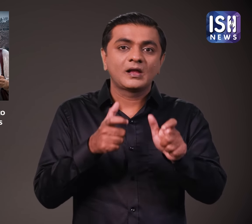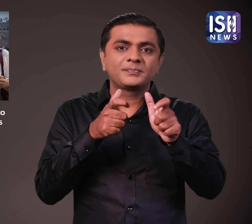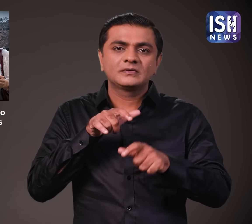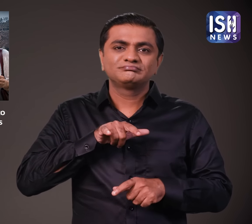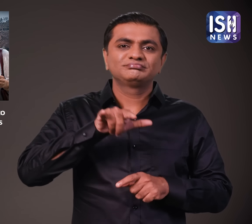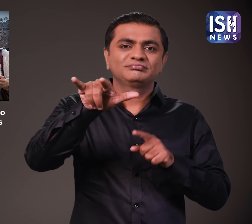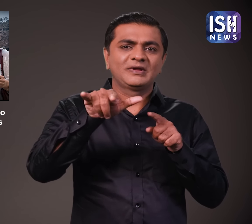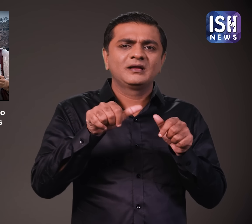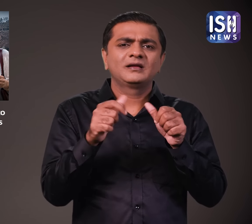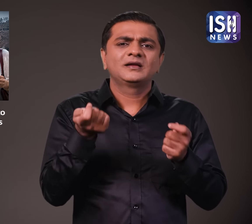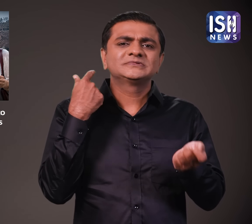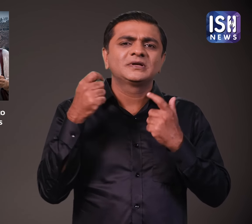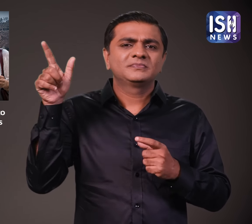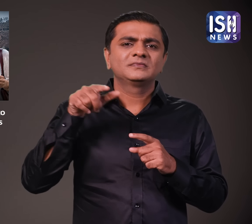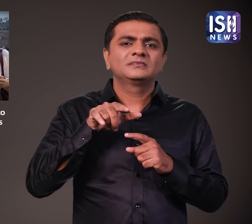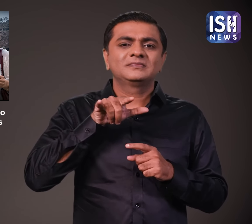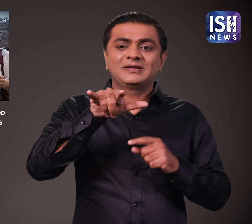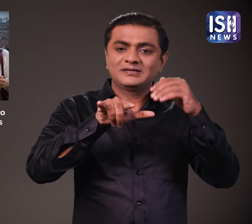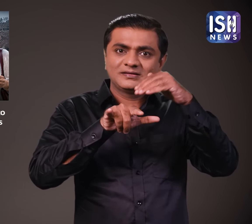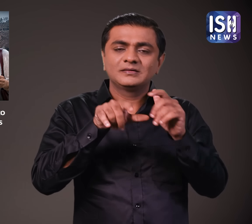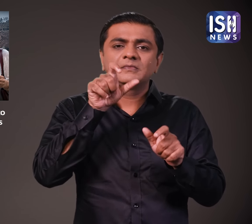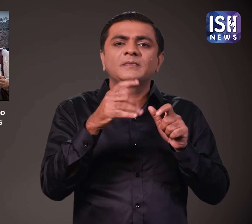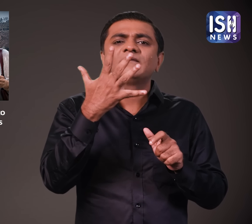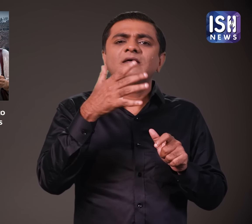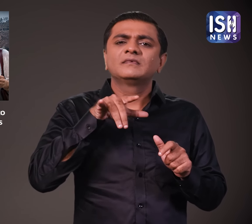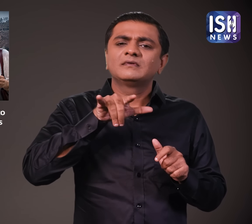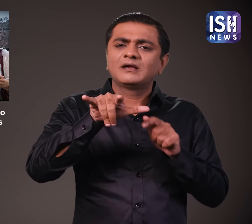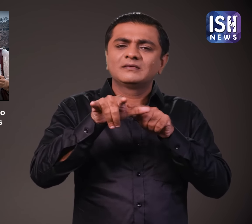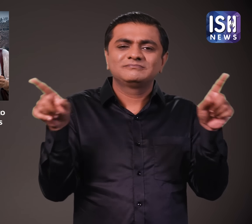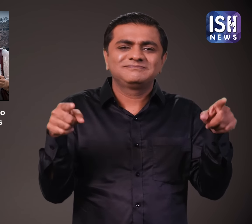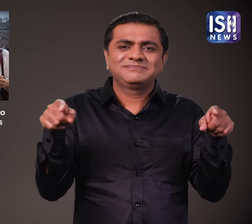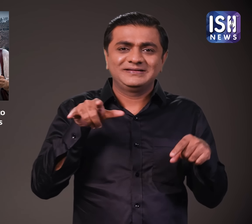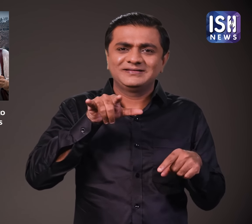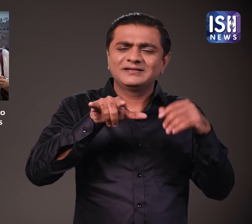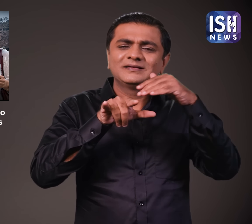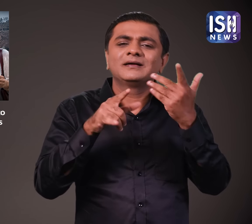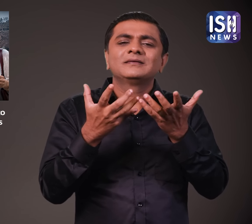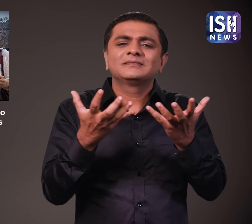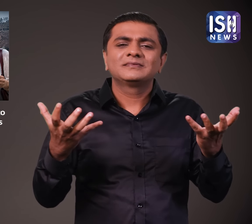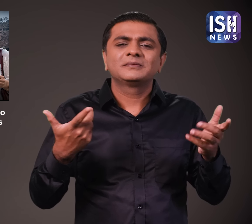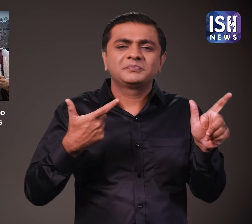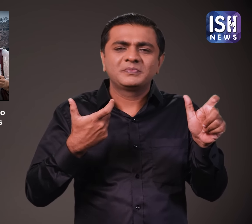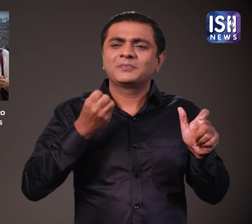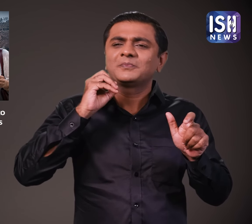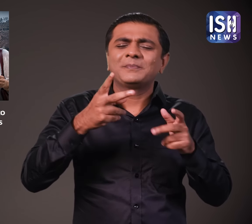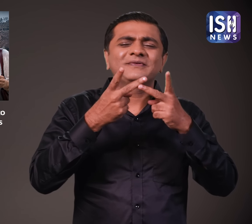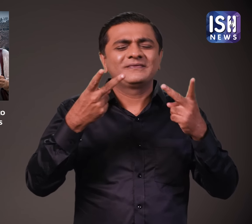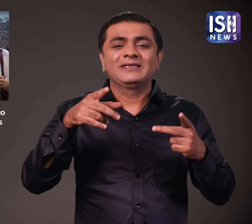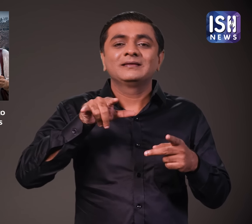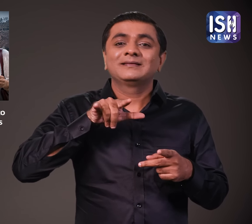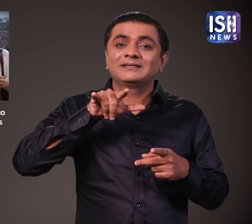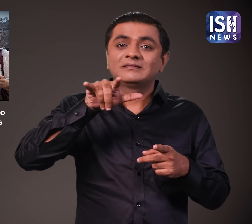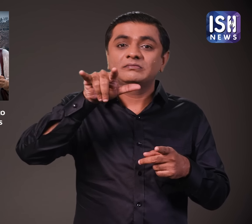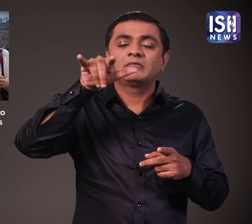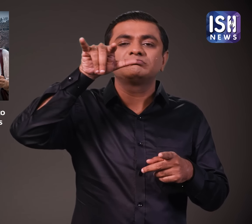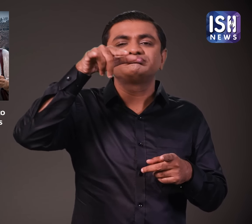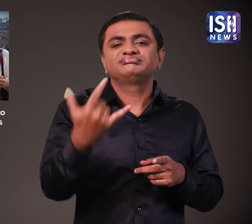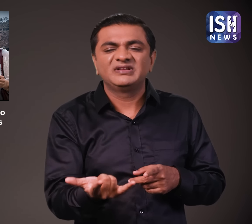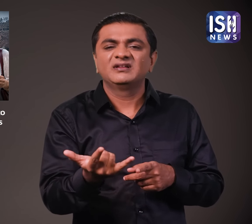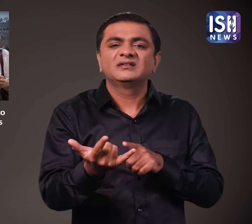The IAF aircraft carrying five personnel and military equipment crashed in Assam.